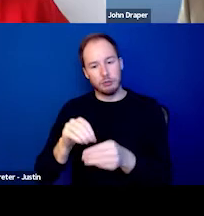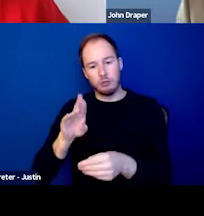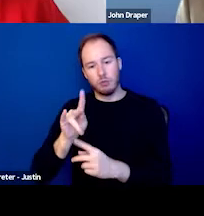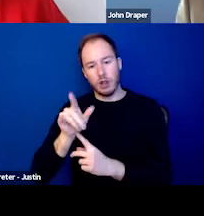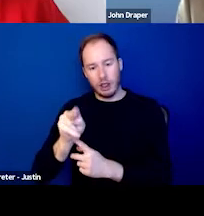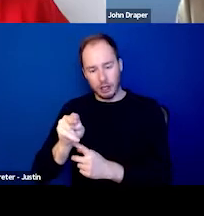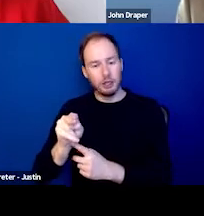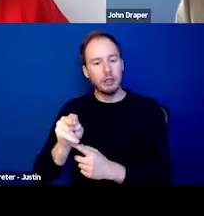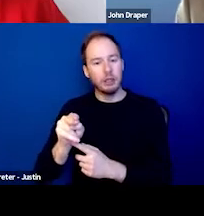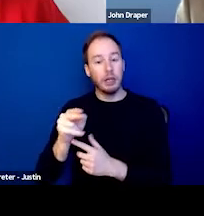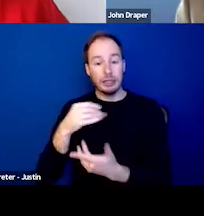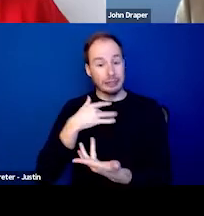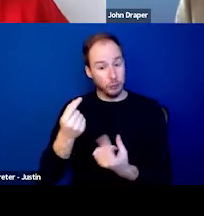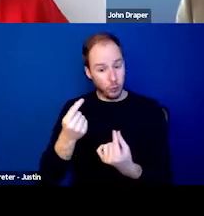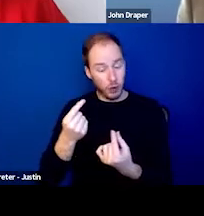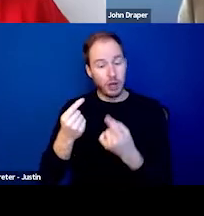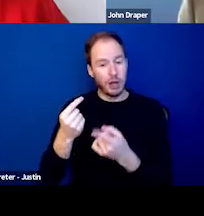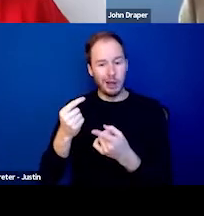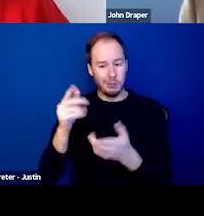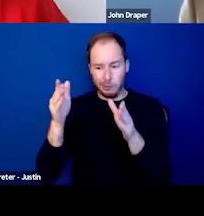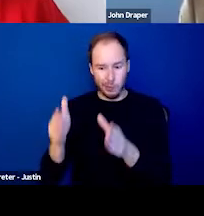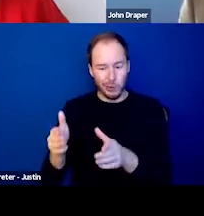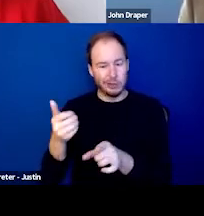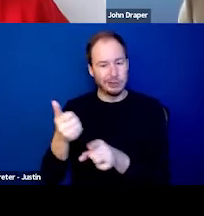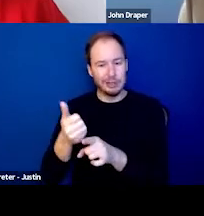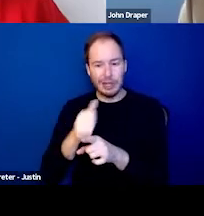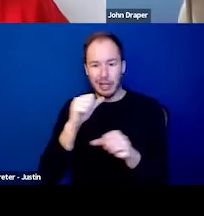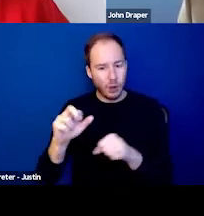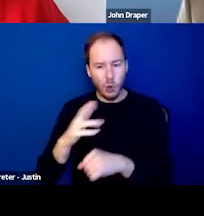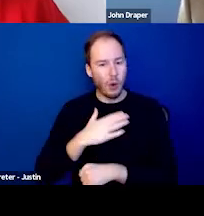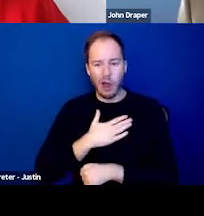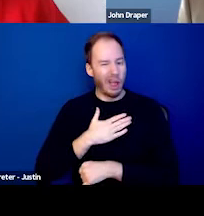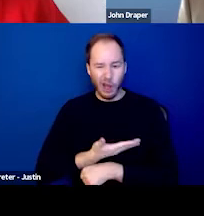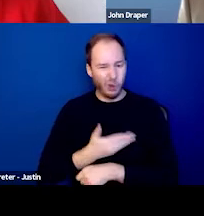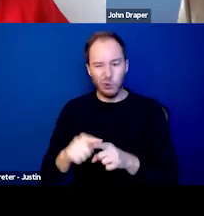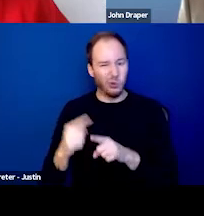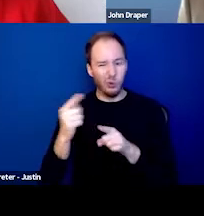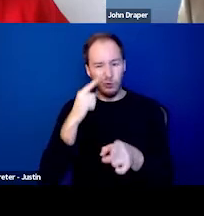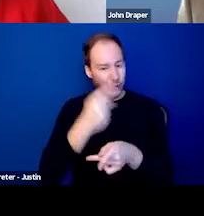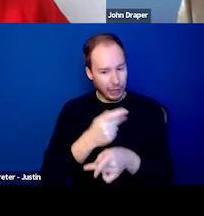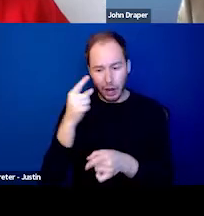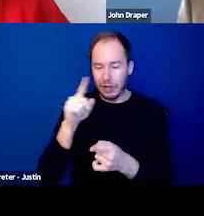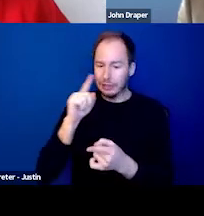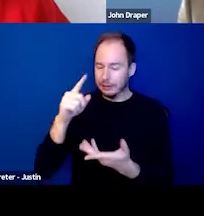And typically what happens is it's a person who's unable or unwilling to get care, but is seriously mentally ill.